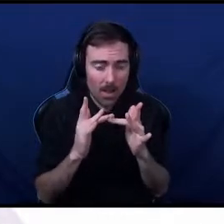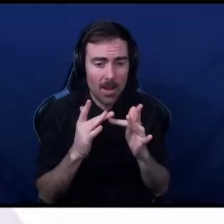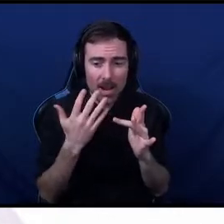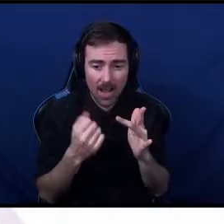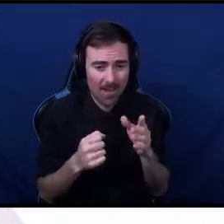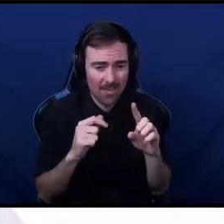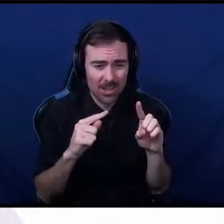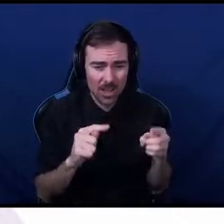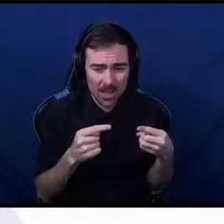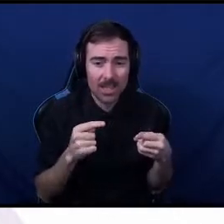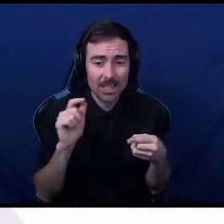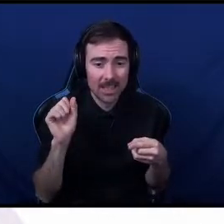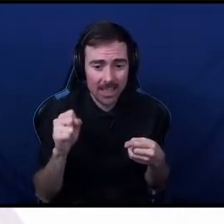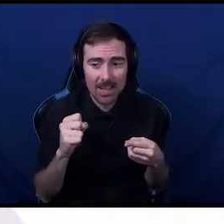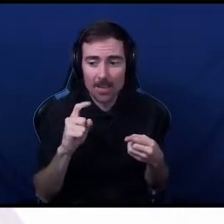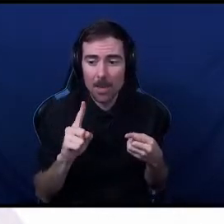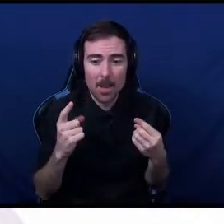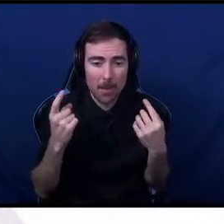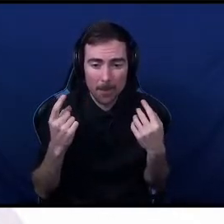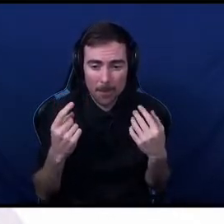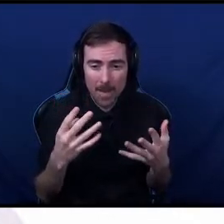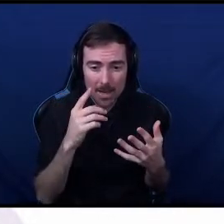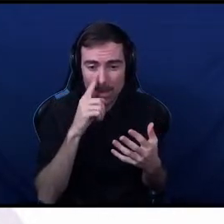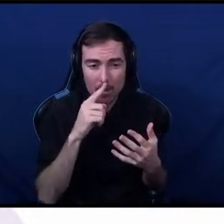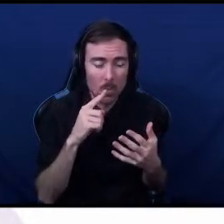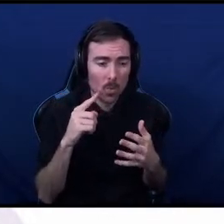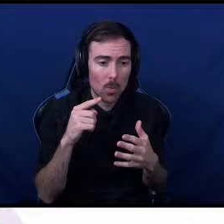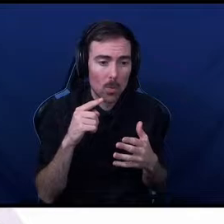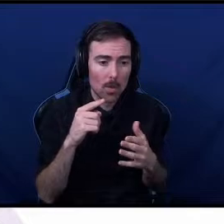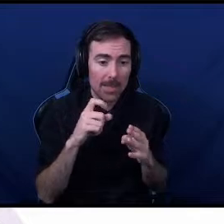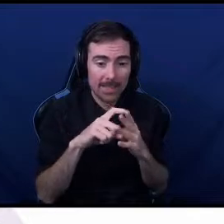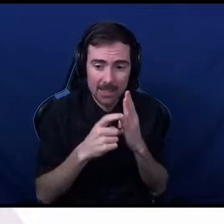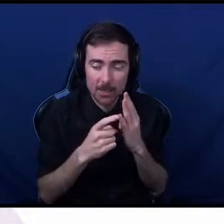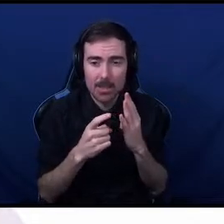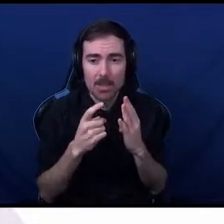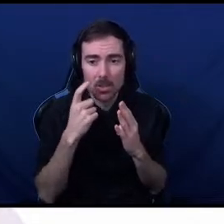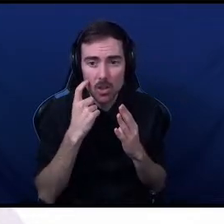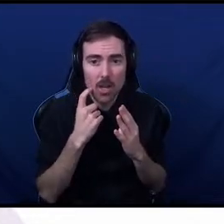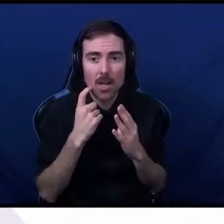there's been many within the disability community have been asking for calling for kind of more flexible working conditions